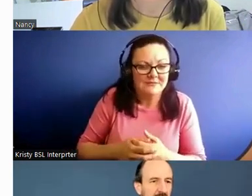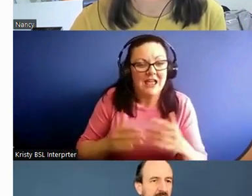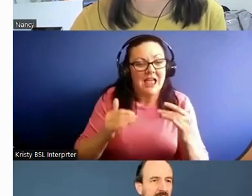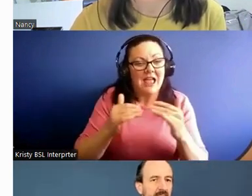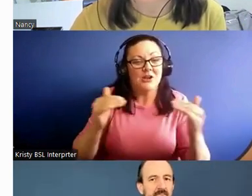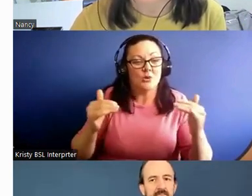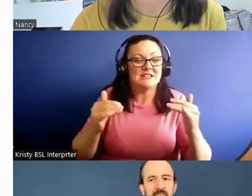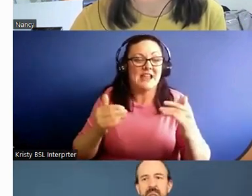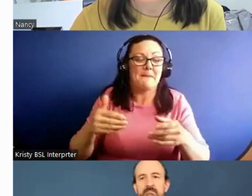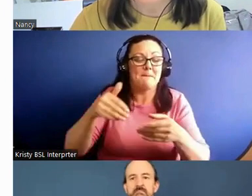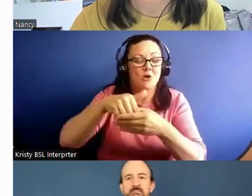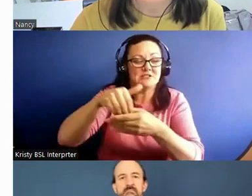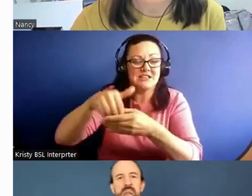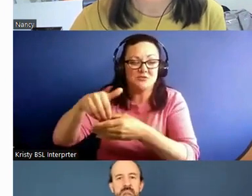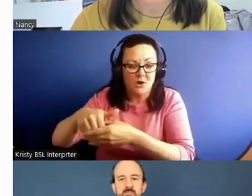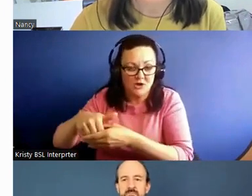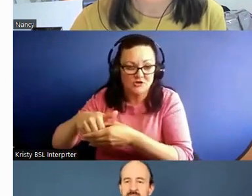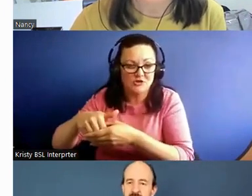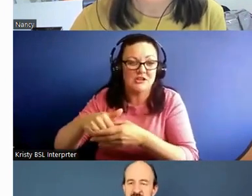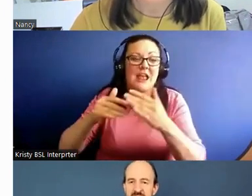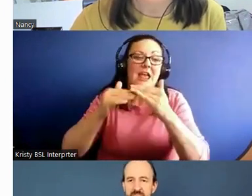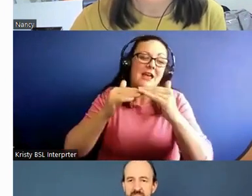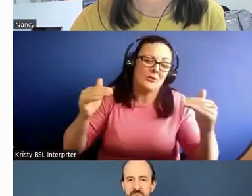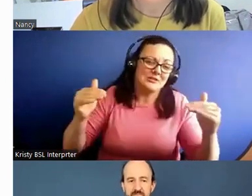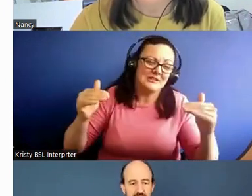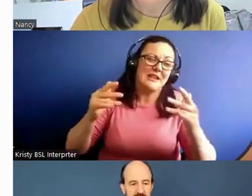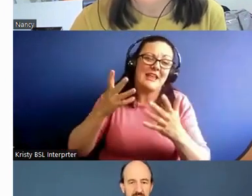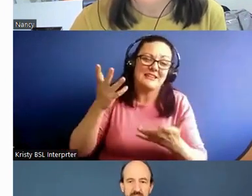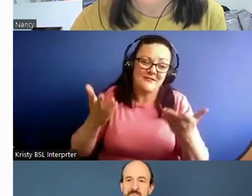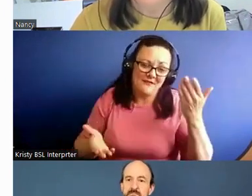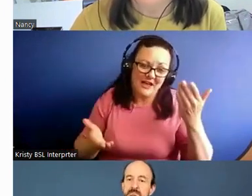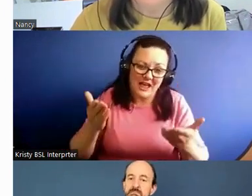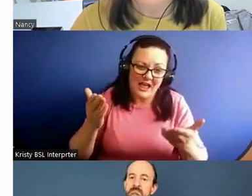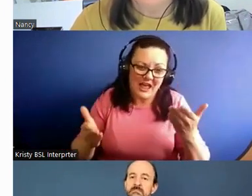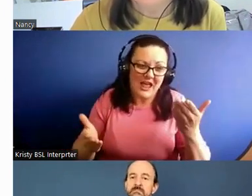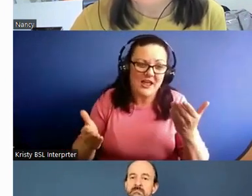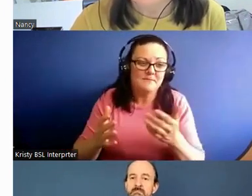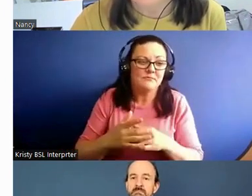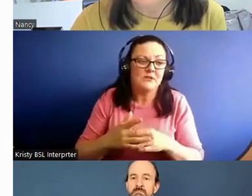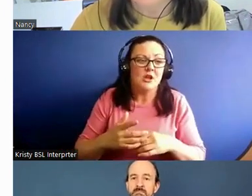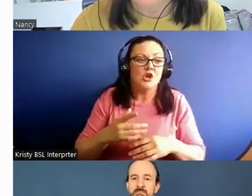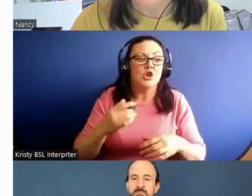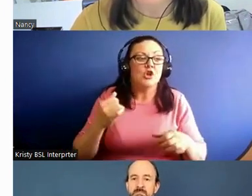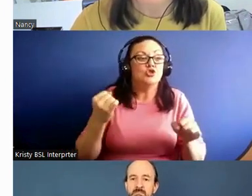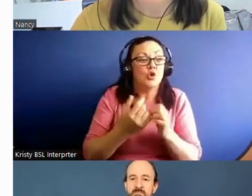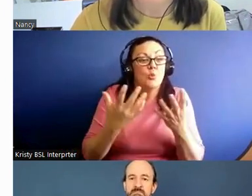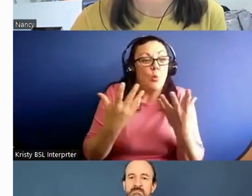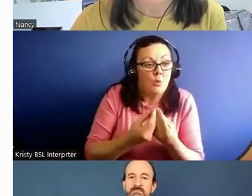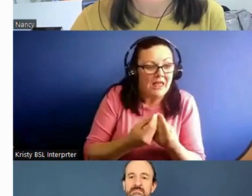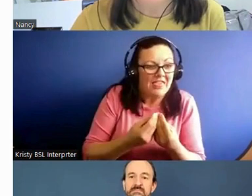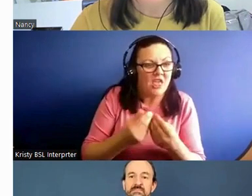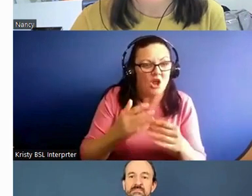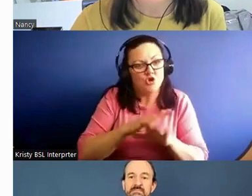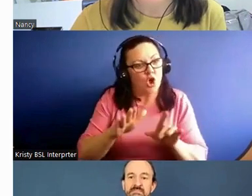Authentic equitable. It is fair. Do with, not to. Love it! Yes.